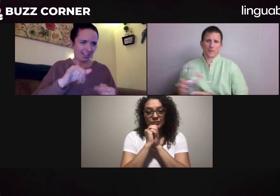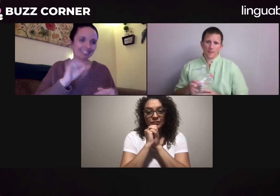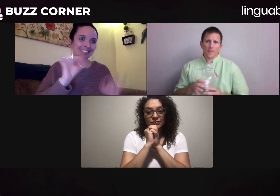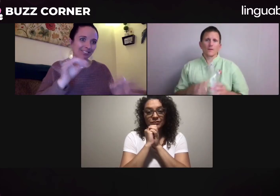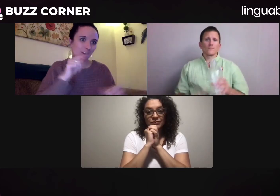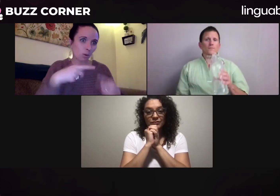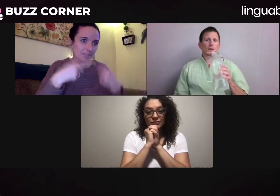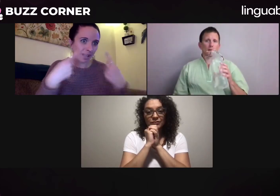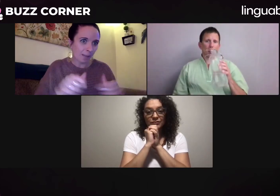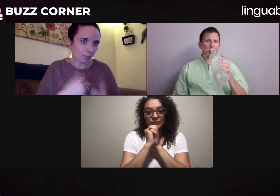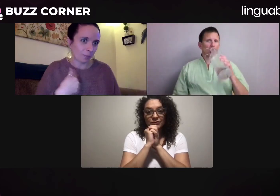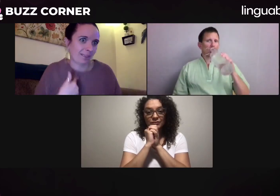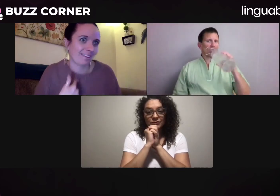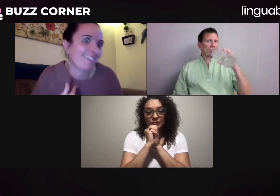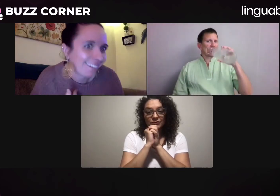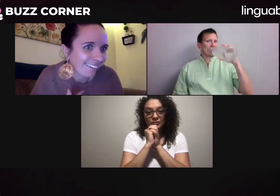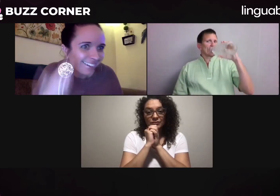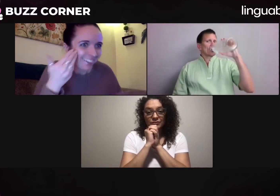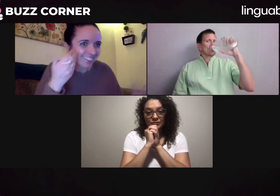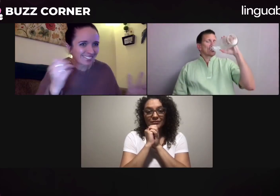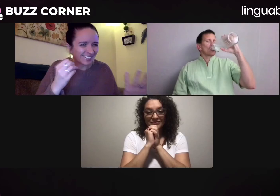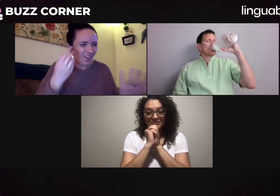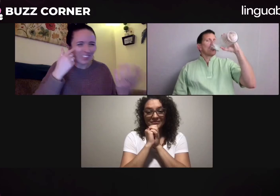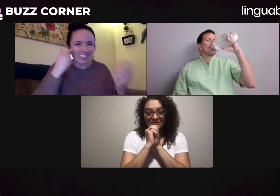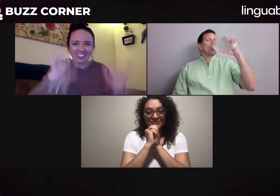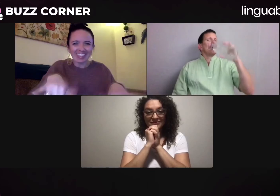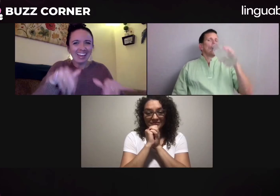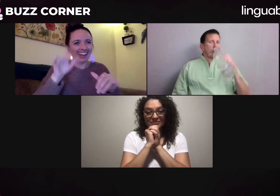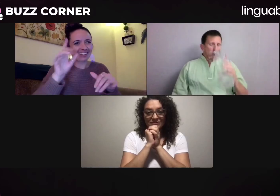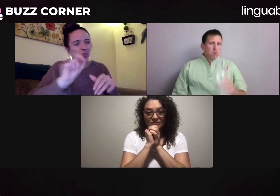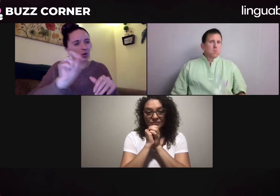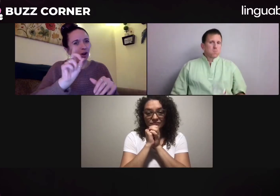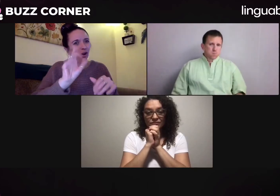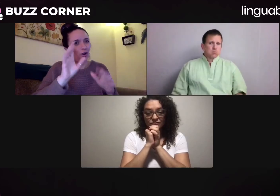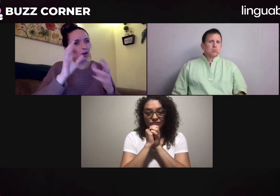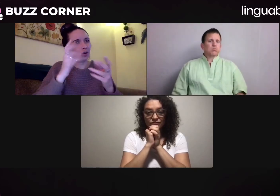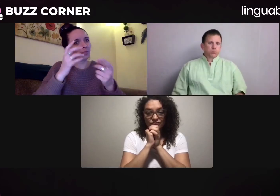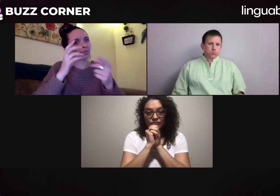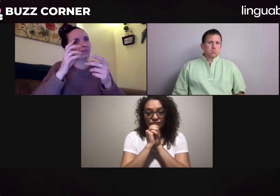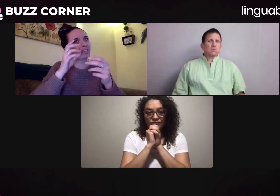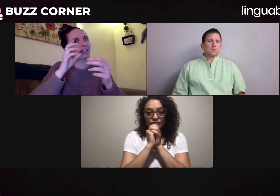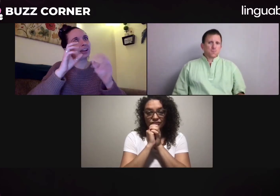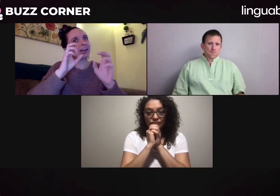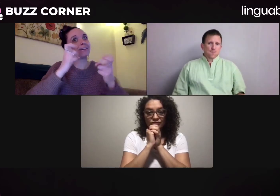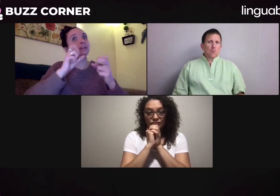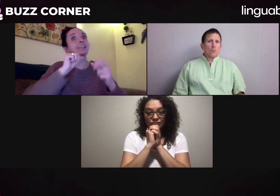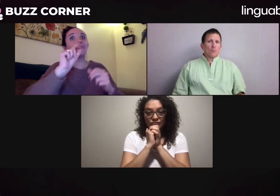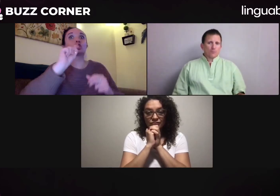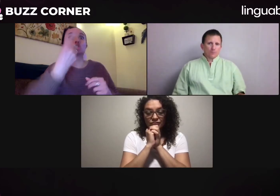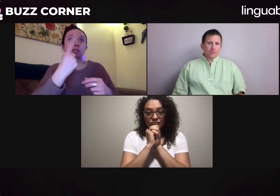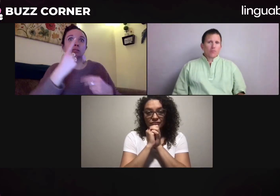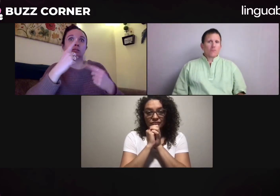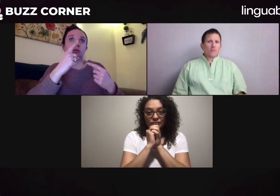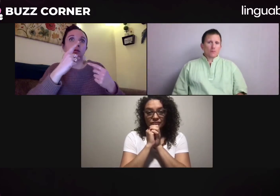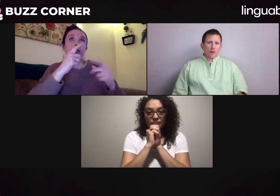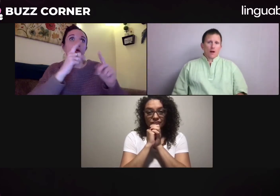It's going to be different from and to each Deaf person. So they may think that, you know, they may see another deaf person